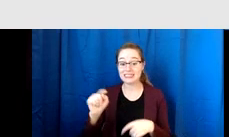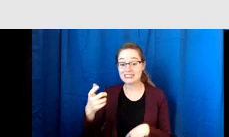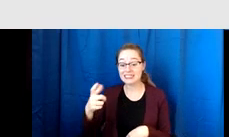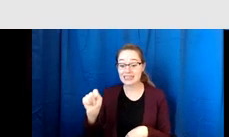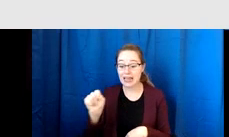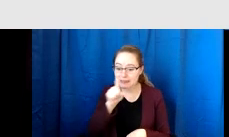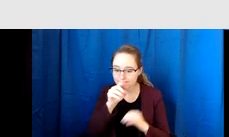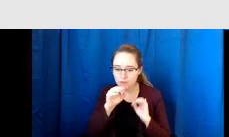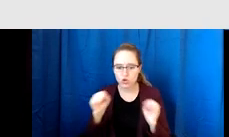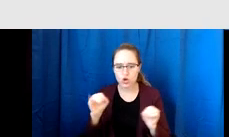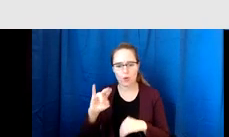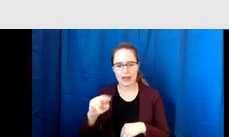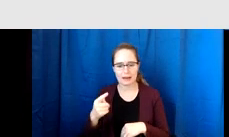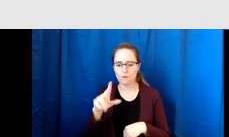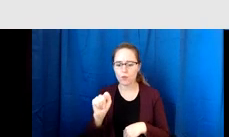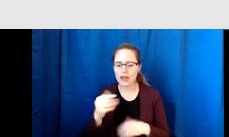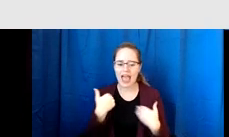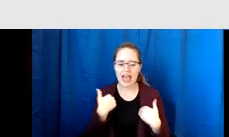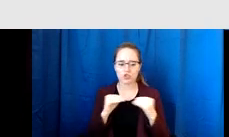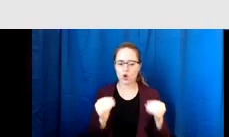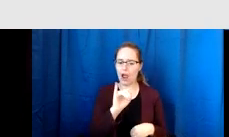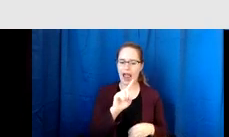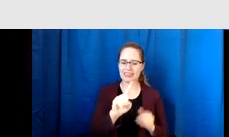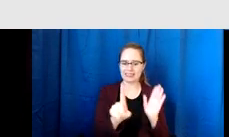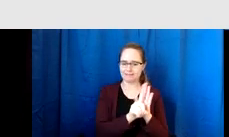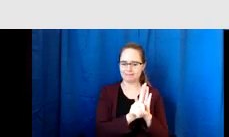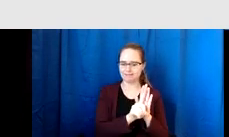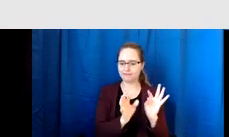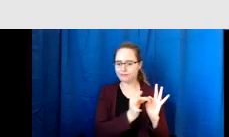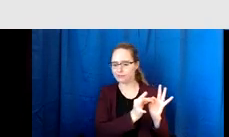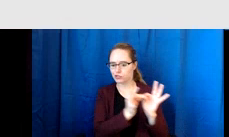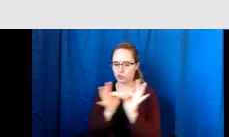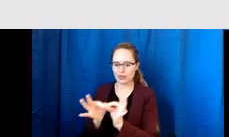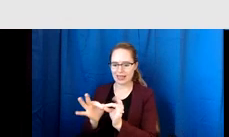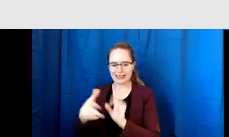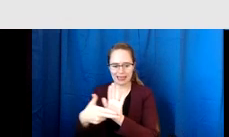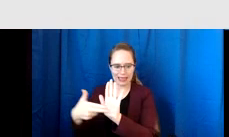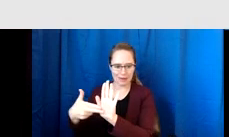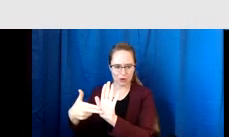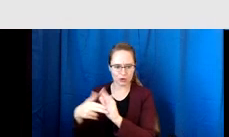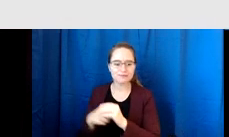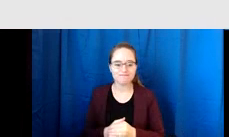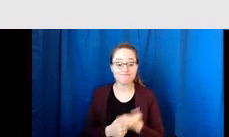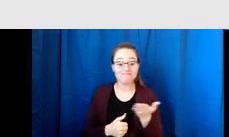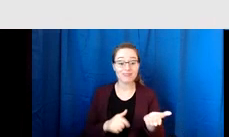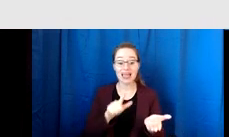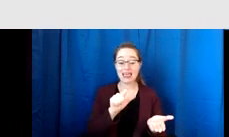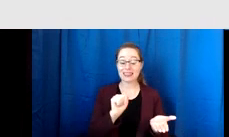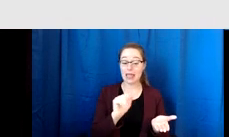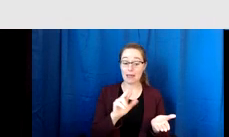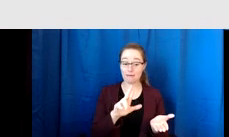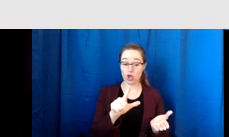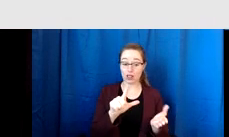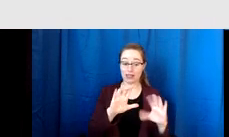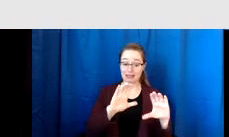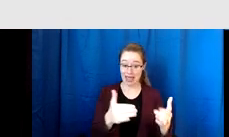and has no id by which to link the label. So here we had label class equals...